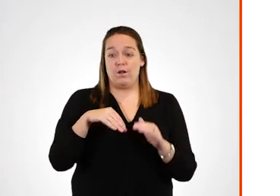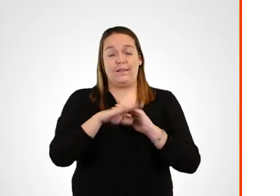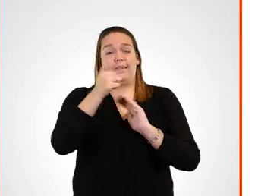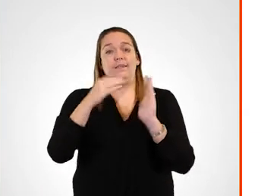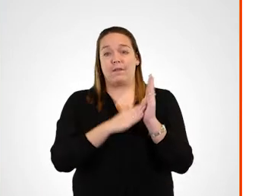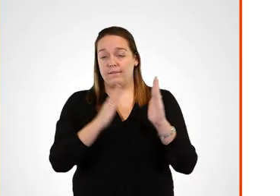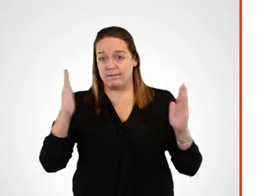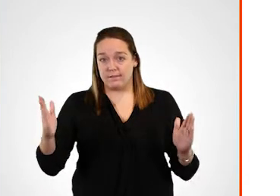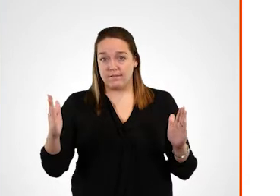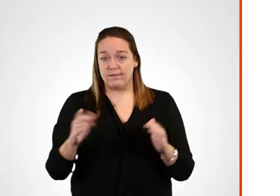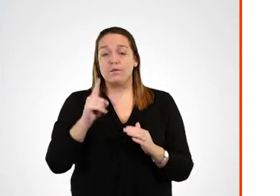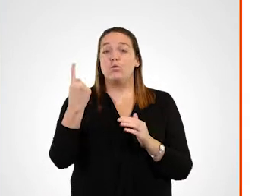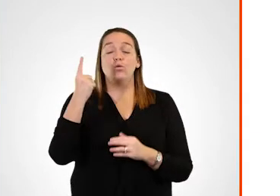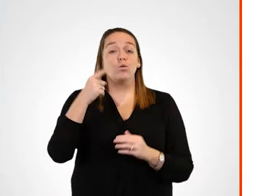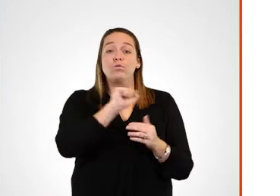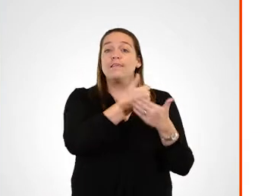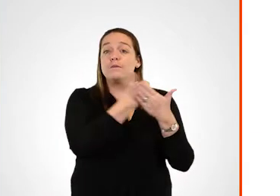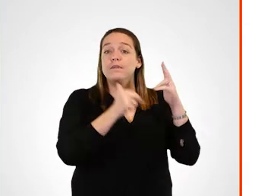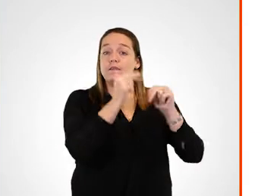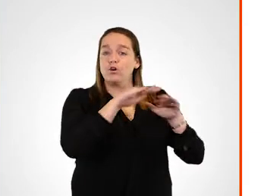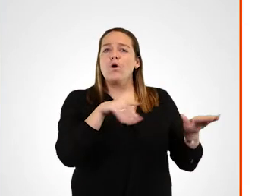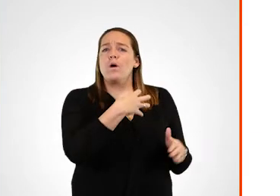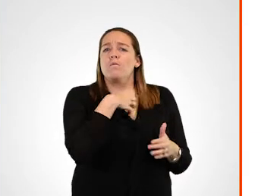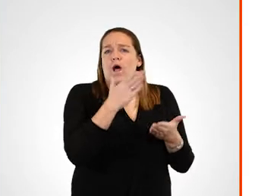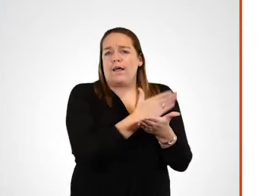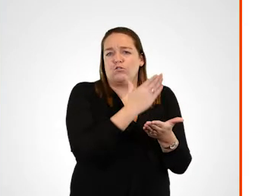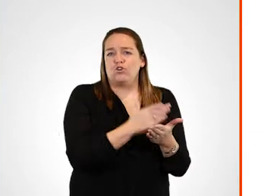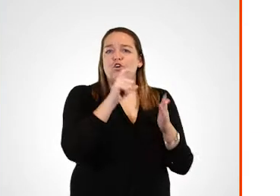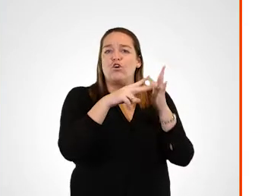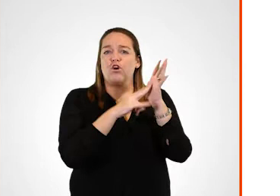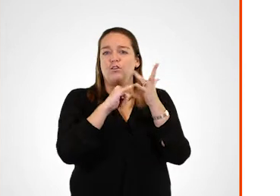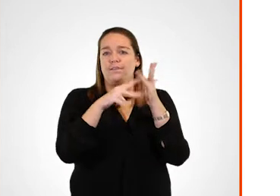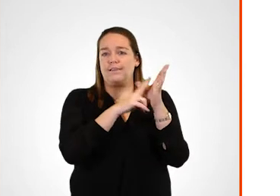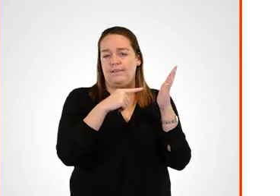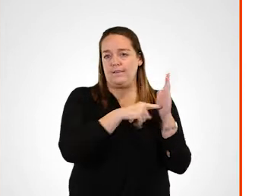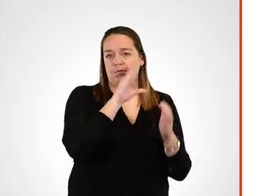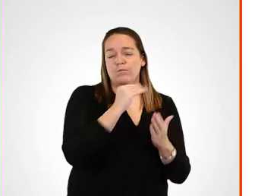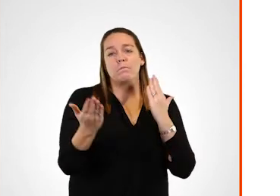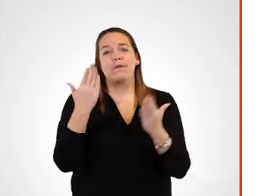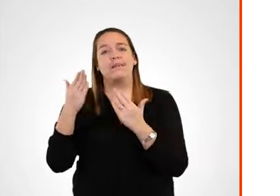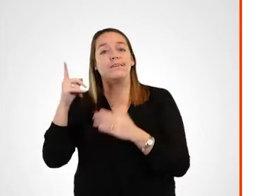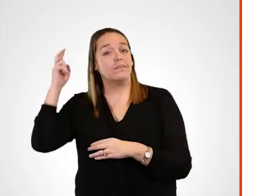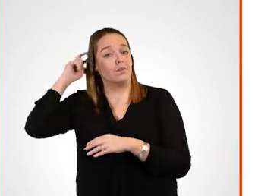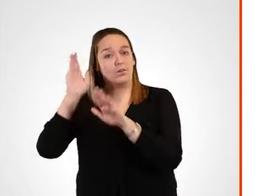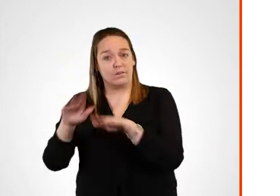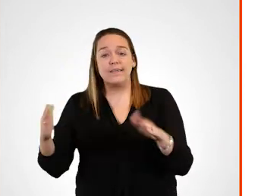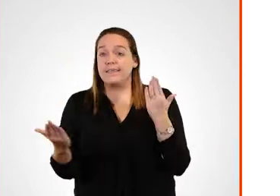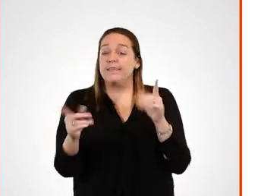but the TD kids were more accurate in consonant production than the CI kids, just as in the previous study,